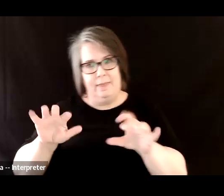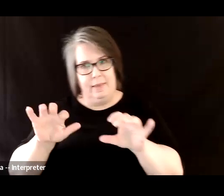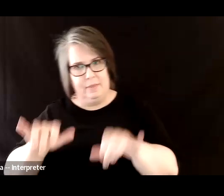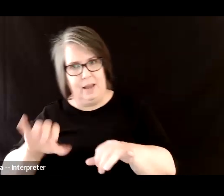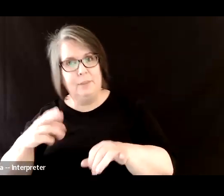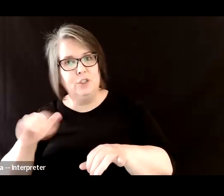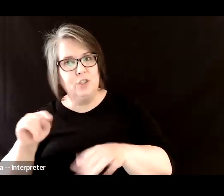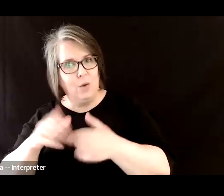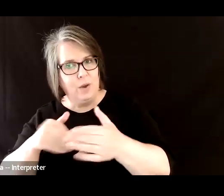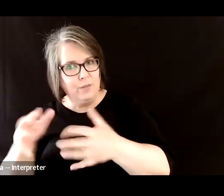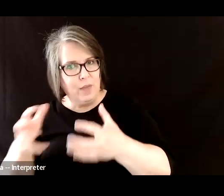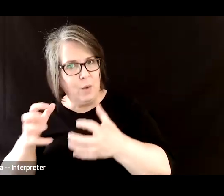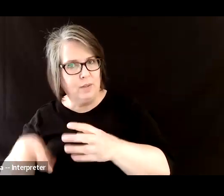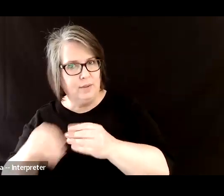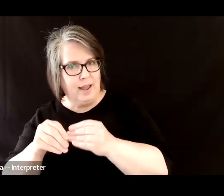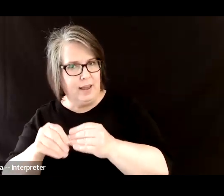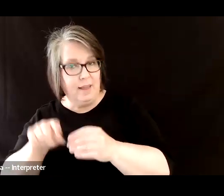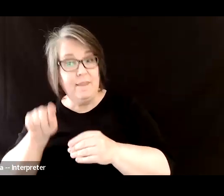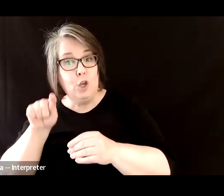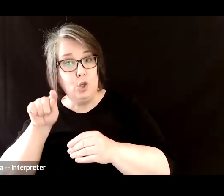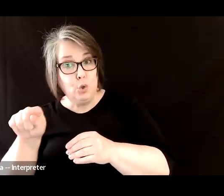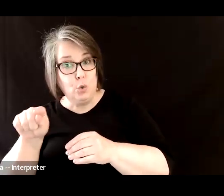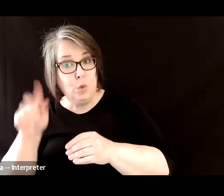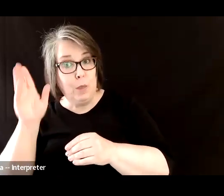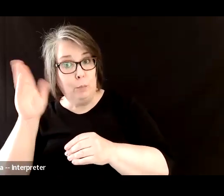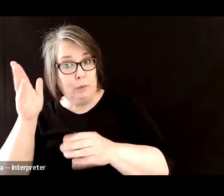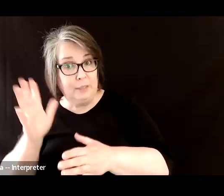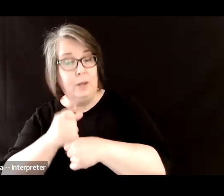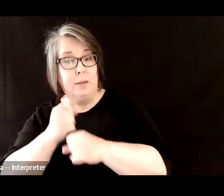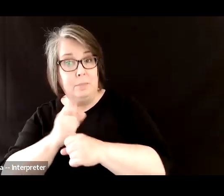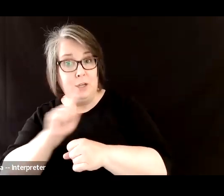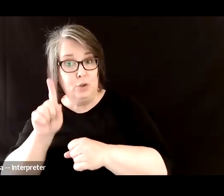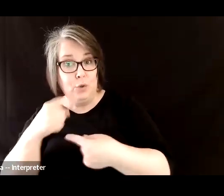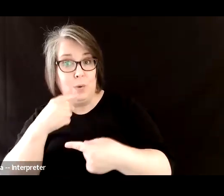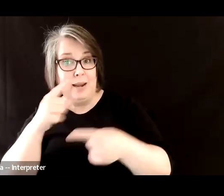the conversation. And then you as the presenter make sure that you are announcing all of this, whatever